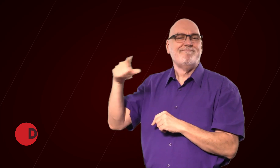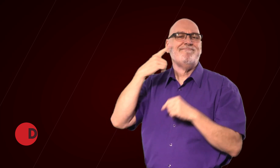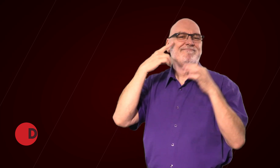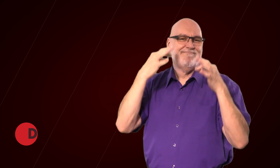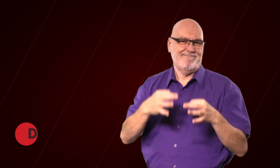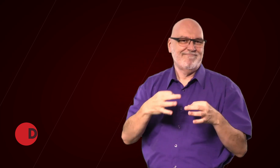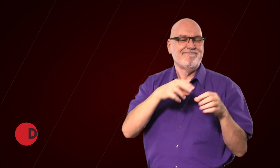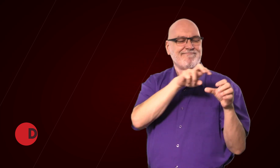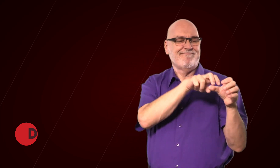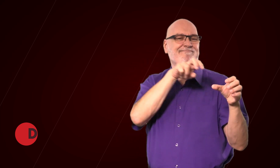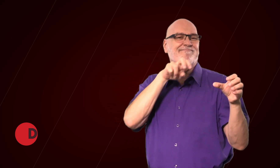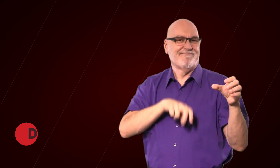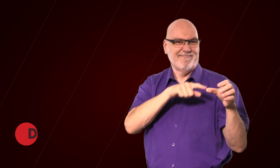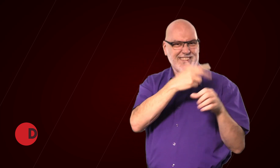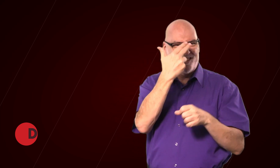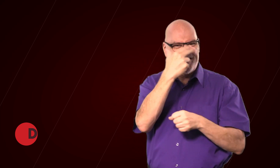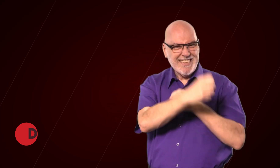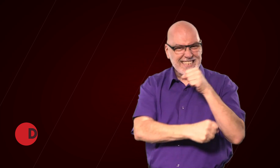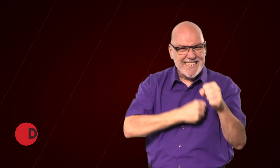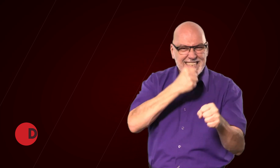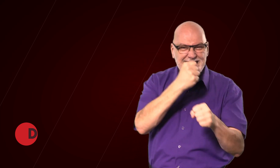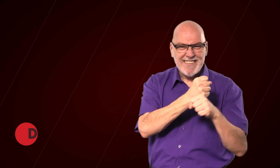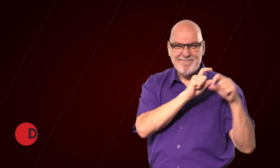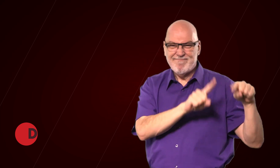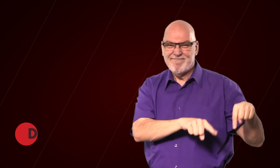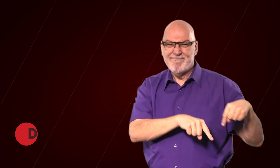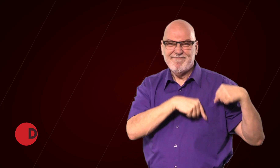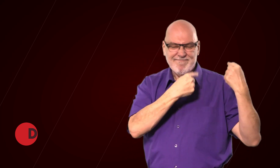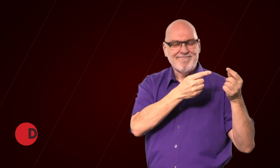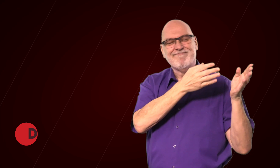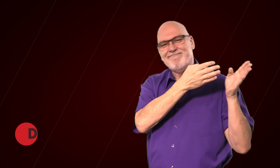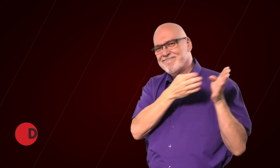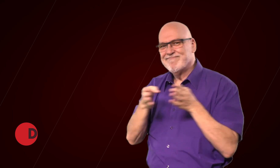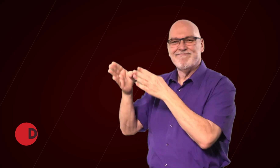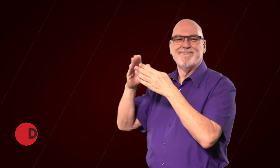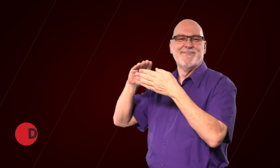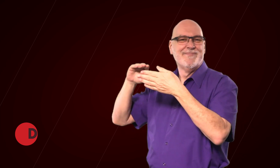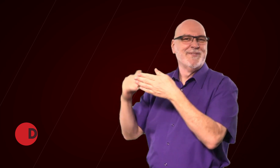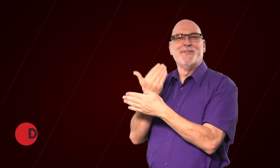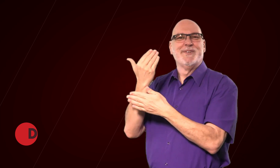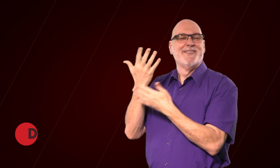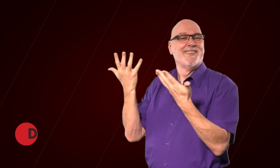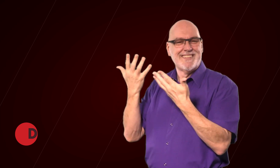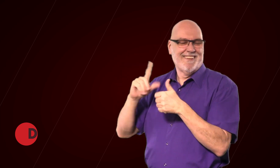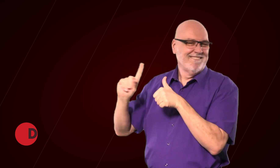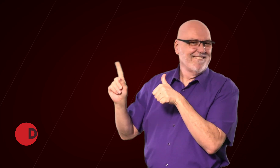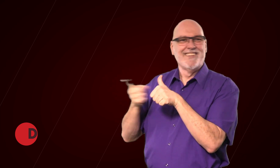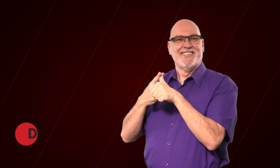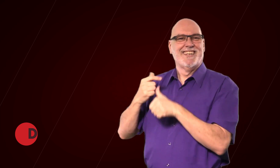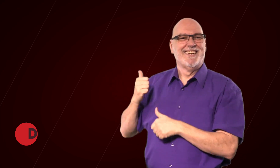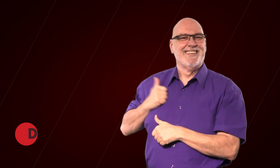She resigned from her seat after 13 years of service to become